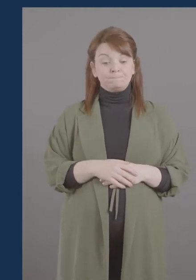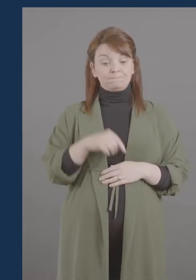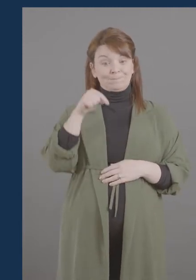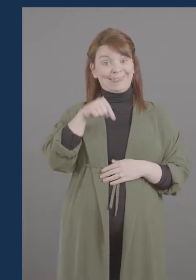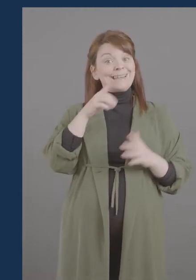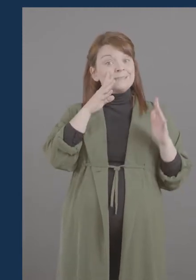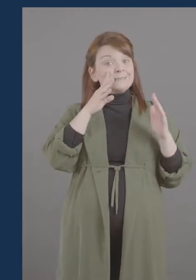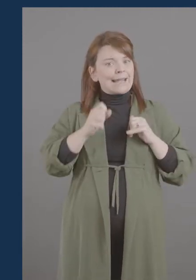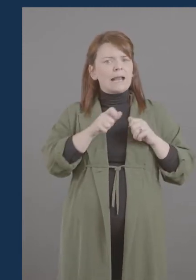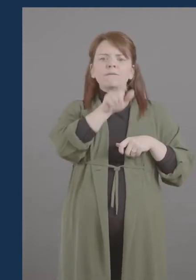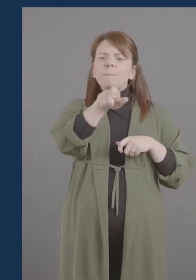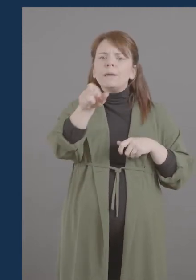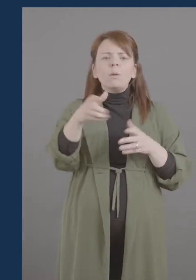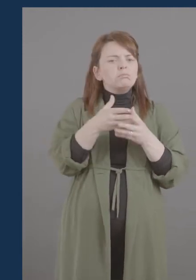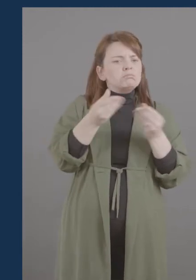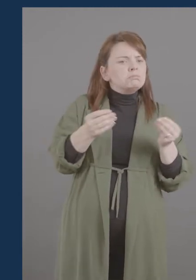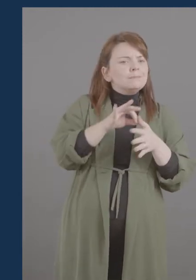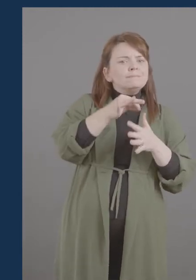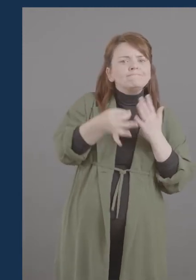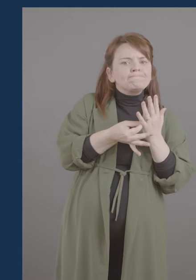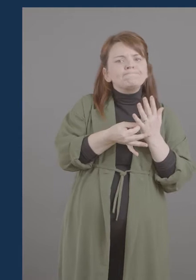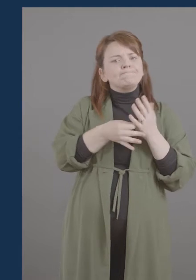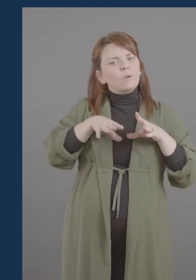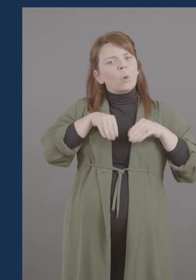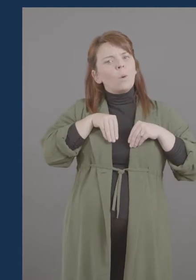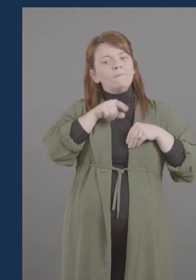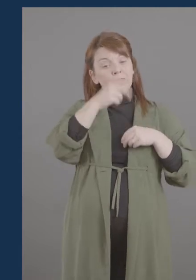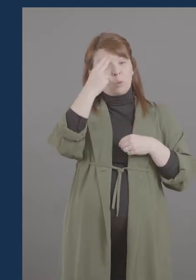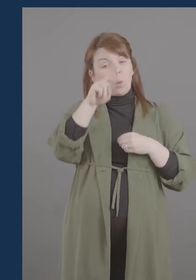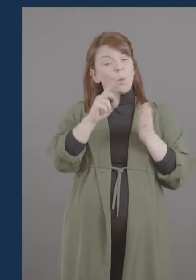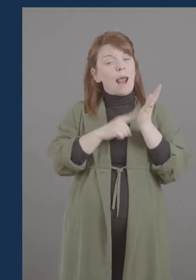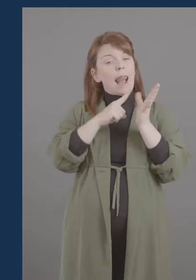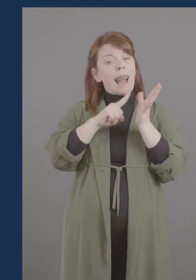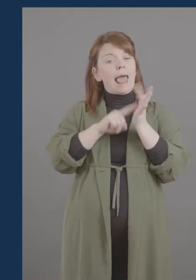The test for people without Coronavirus symptoms is called a rapid lateral flow device test